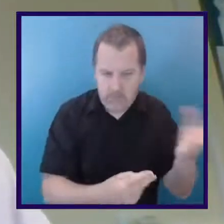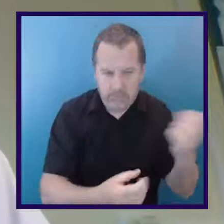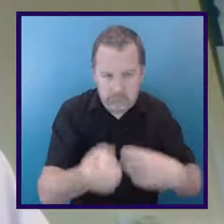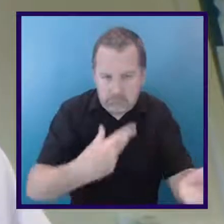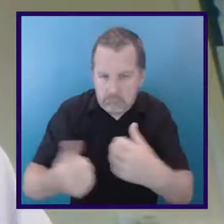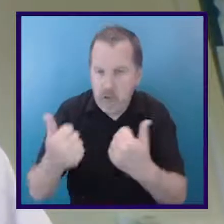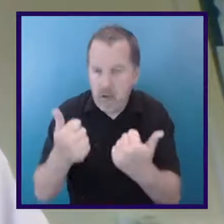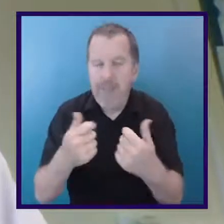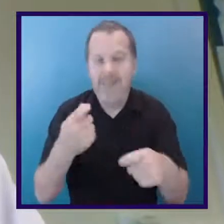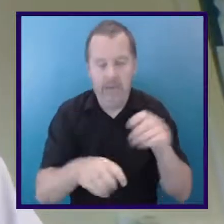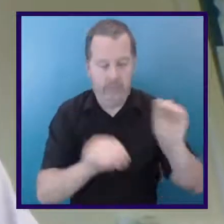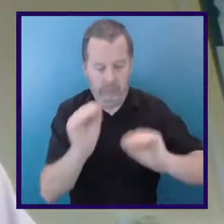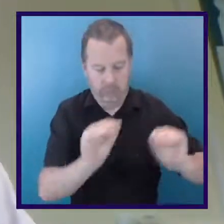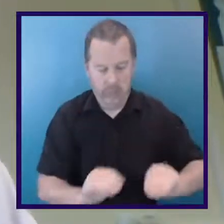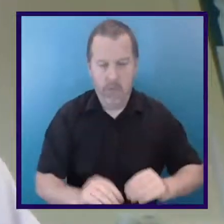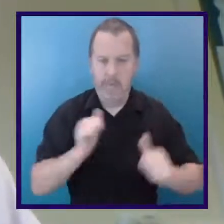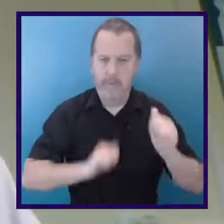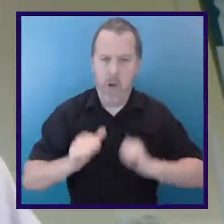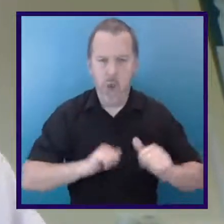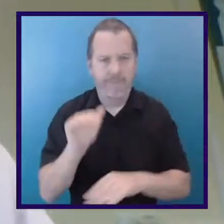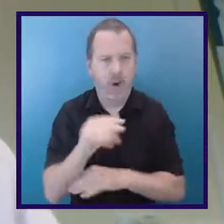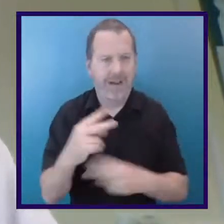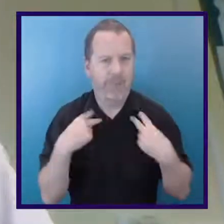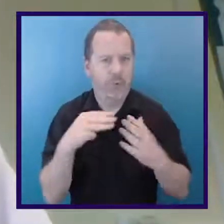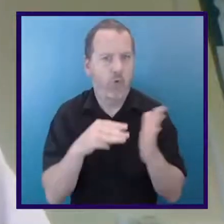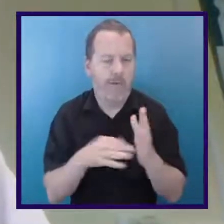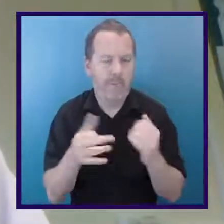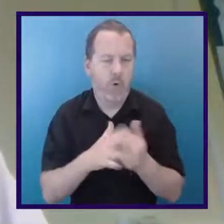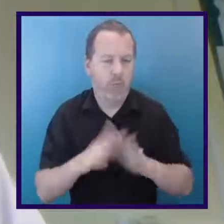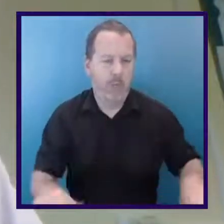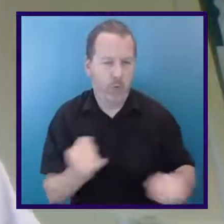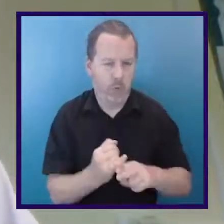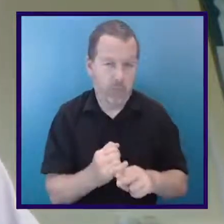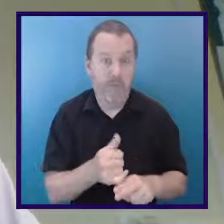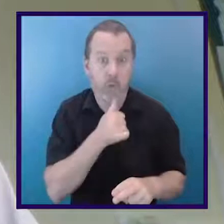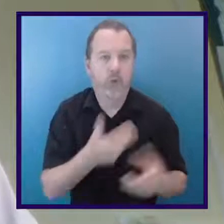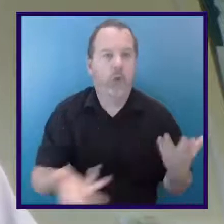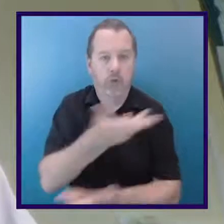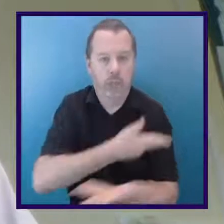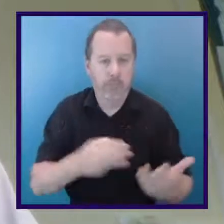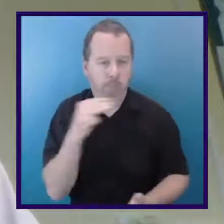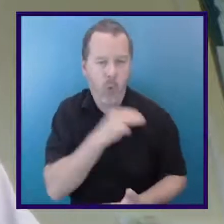put together a modern foreign language programme for primary schools